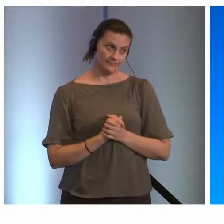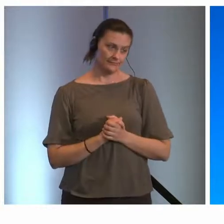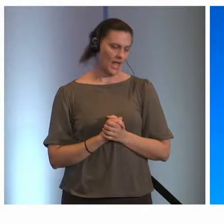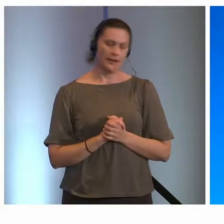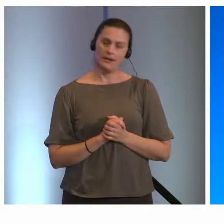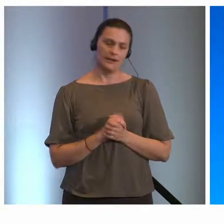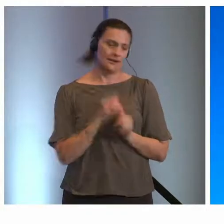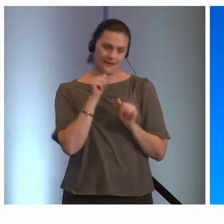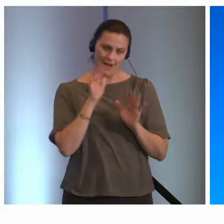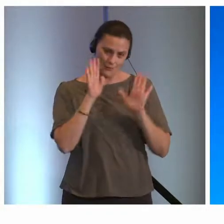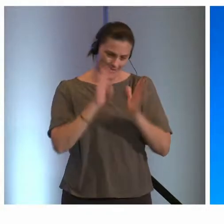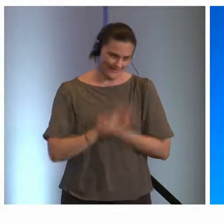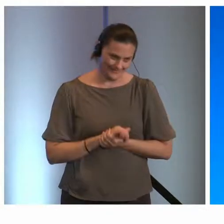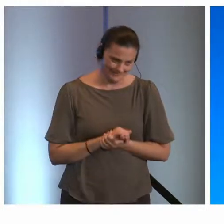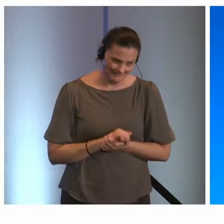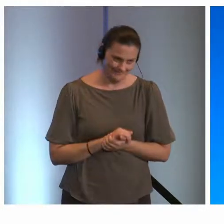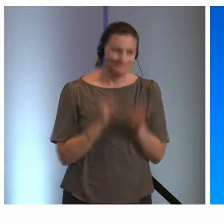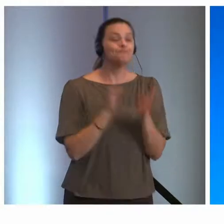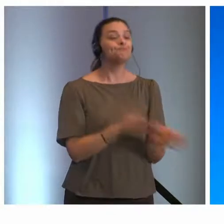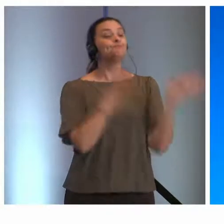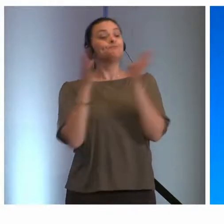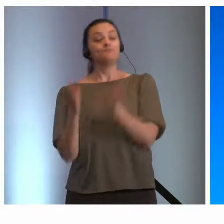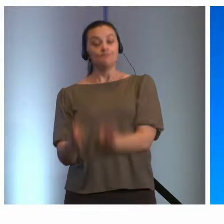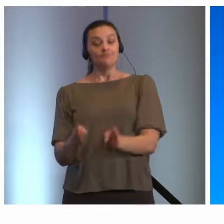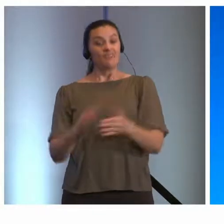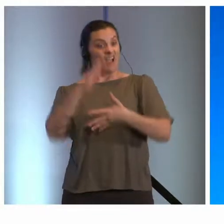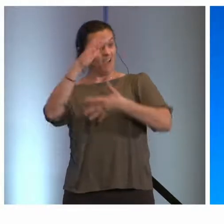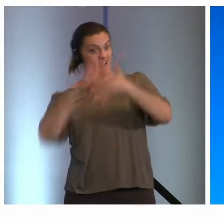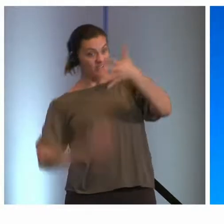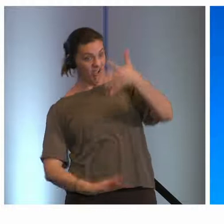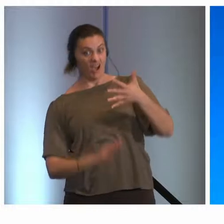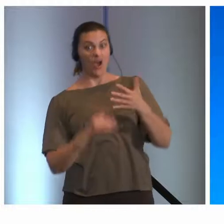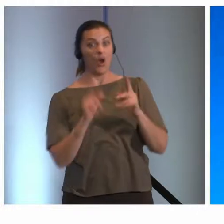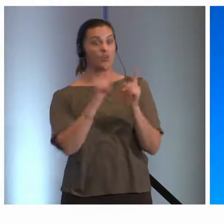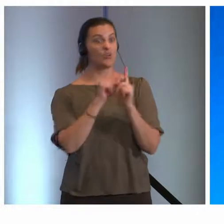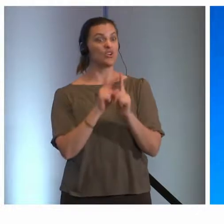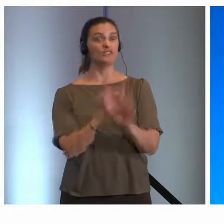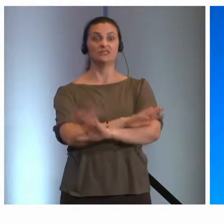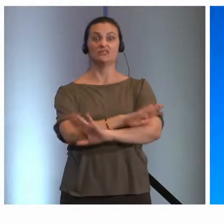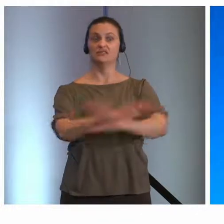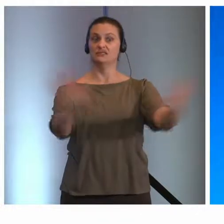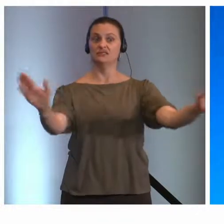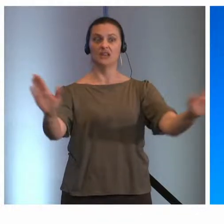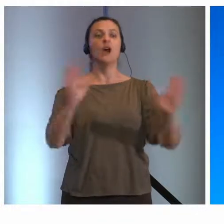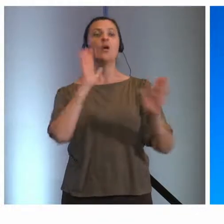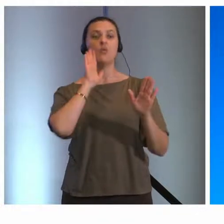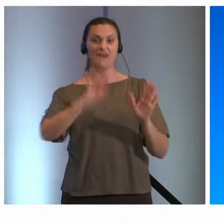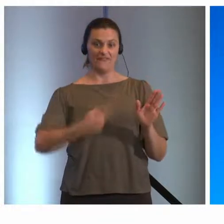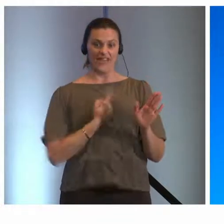want to get to know them and hug them? Yeah, that's not so great either and now let's move into